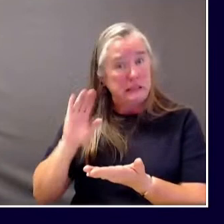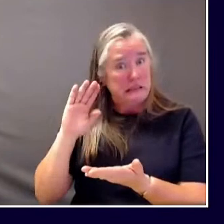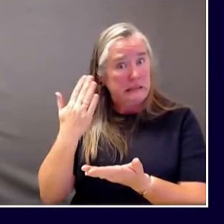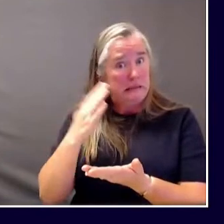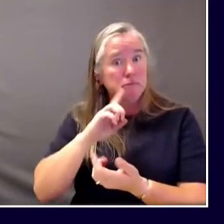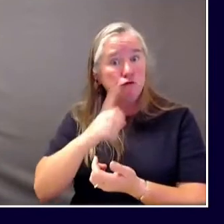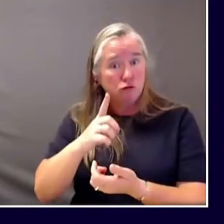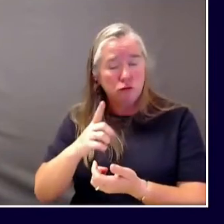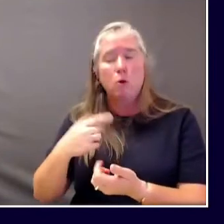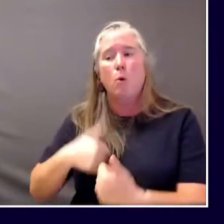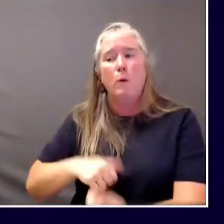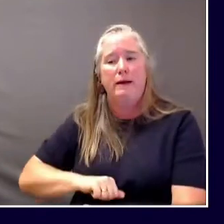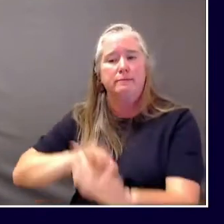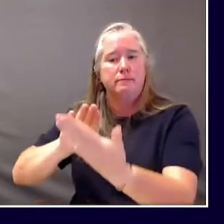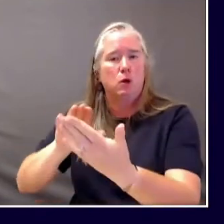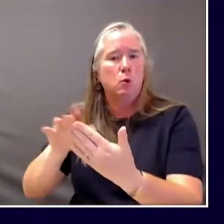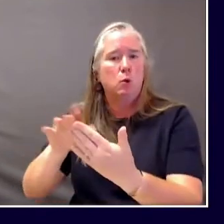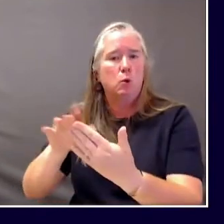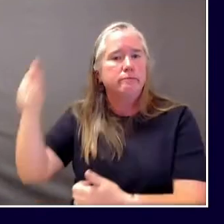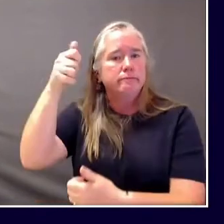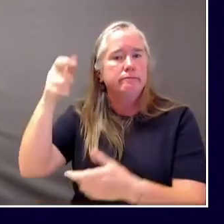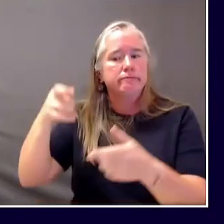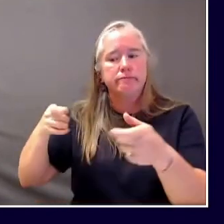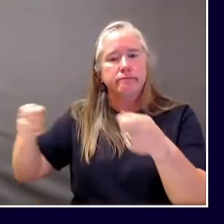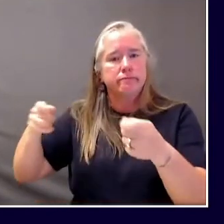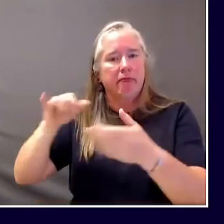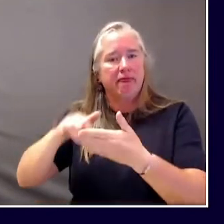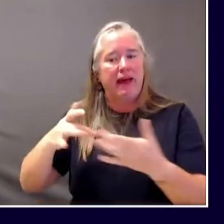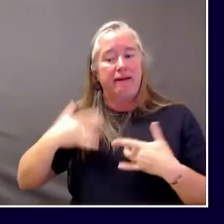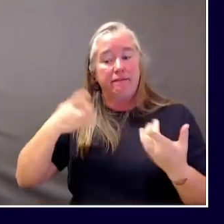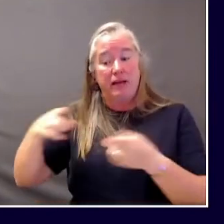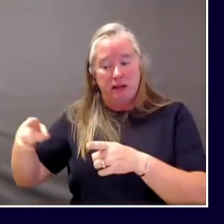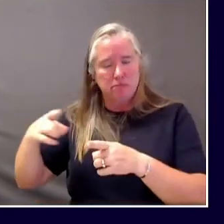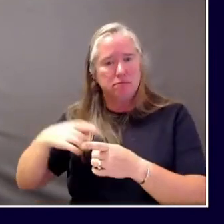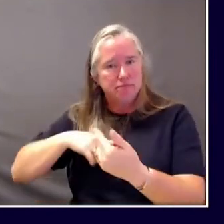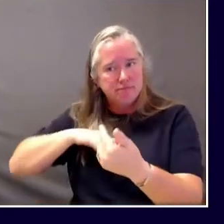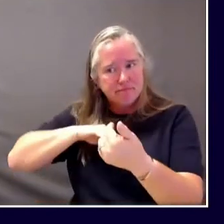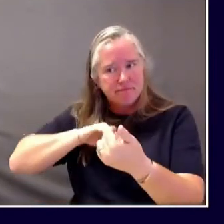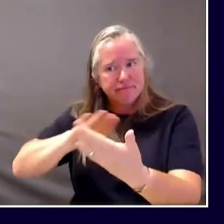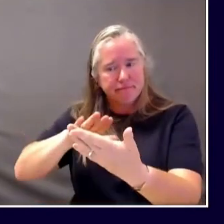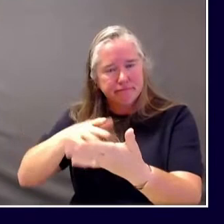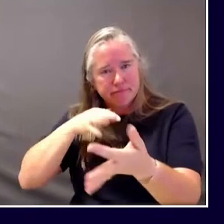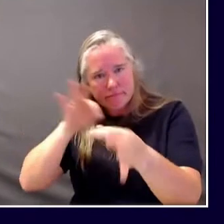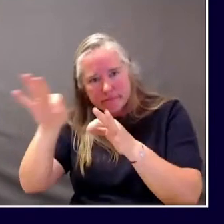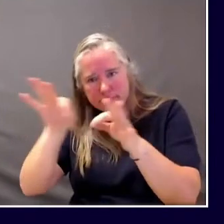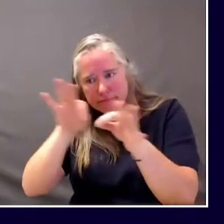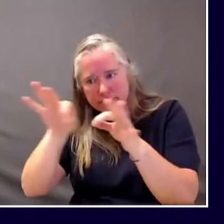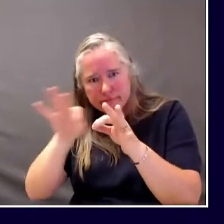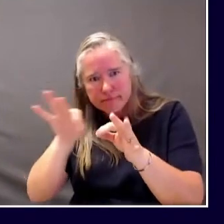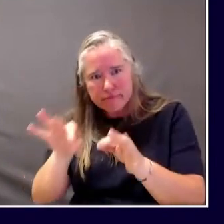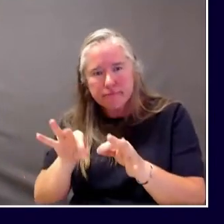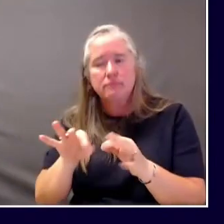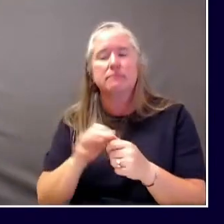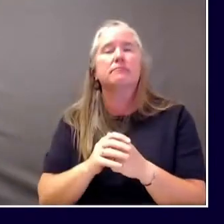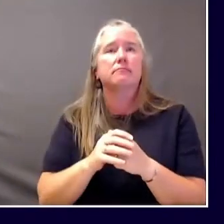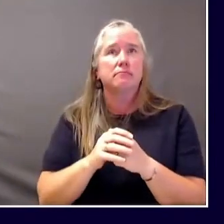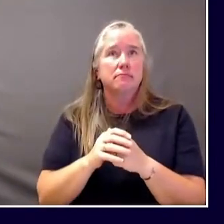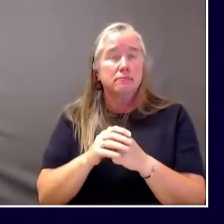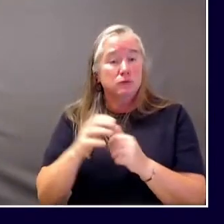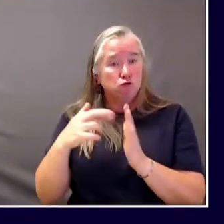and encourage them to follow that as governor mills explained then we turn and there is a